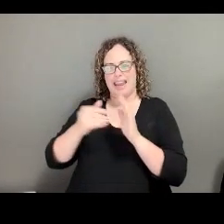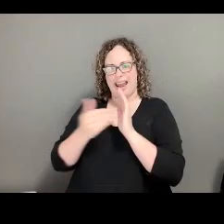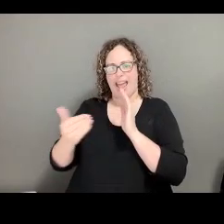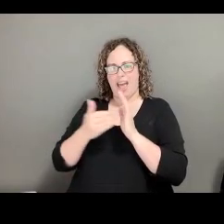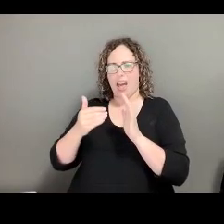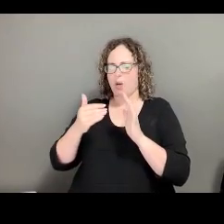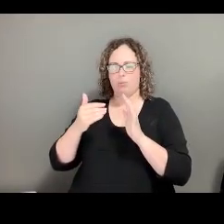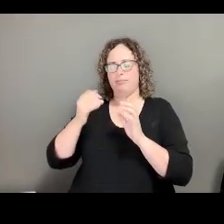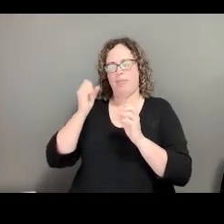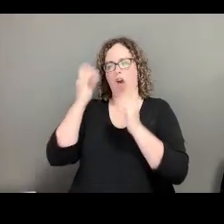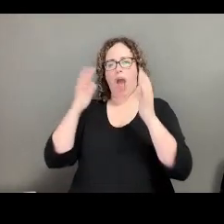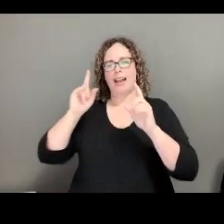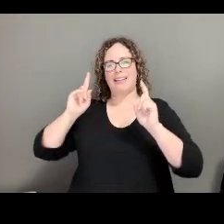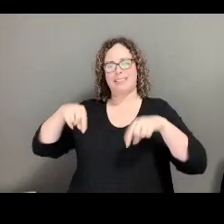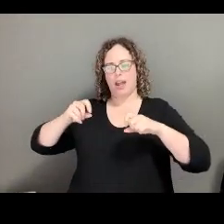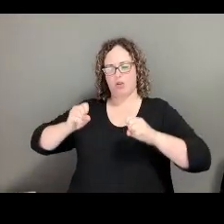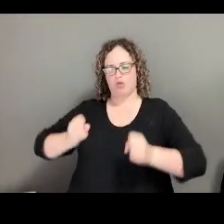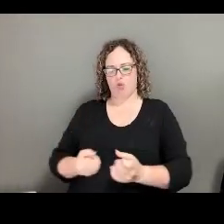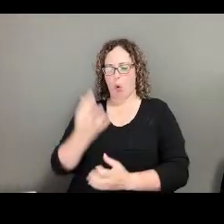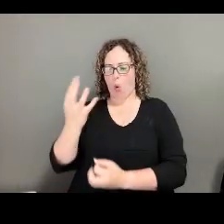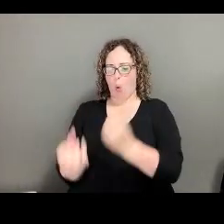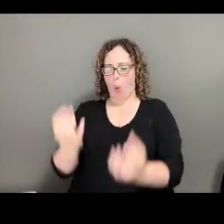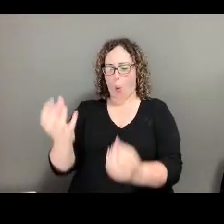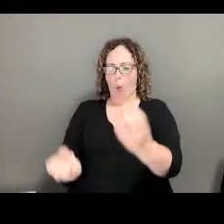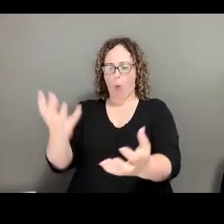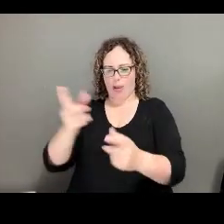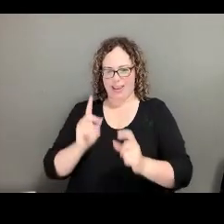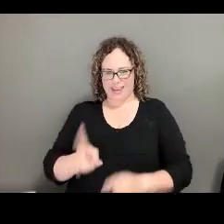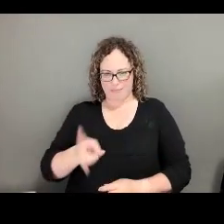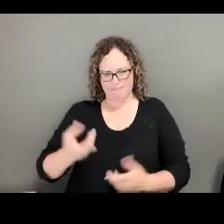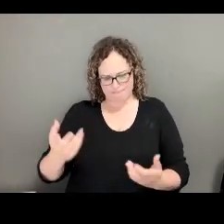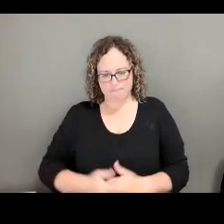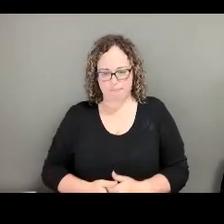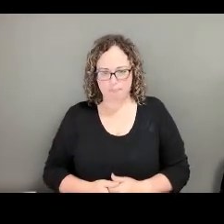Our next slide, please. So I lived in this house,